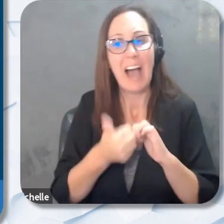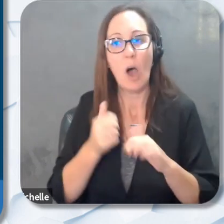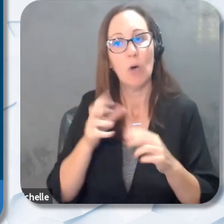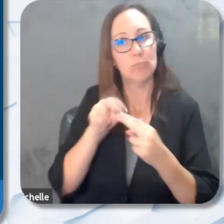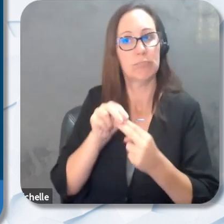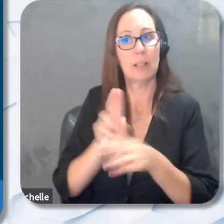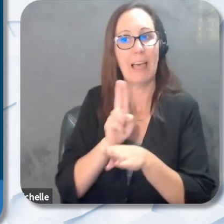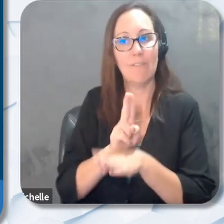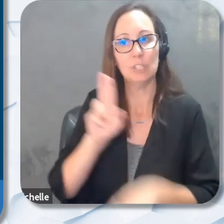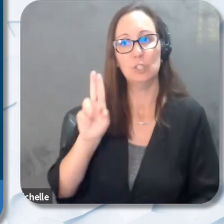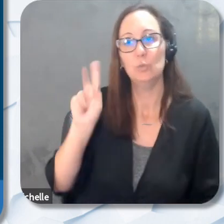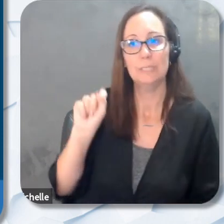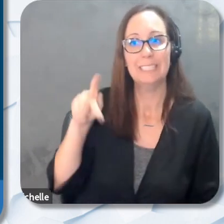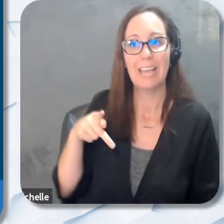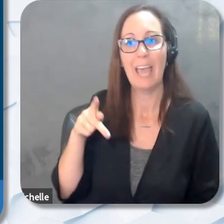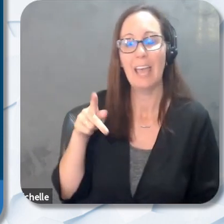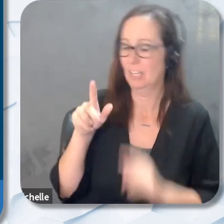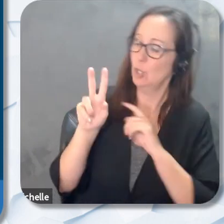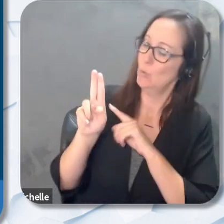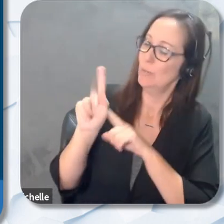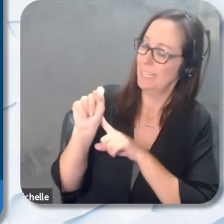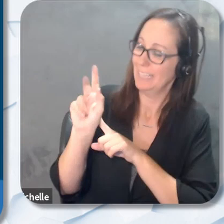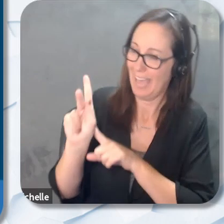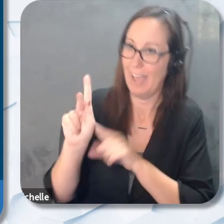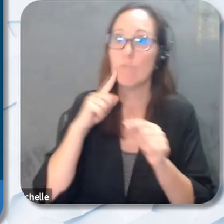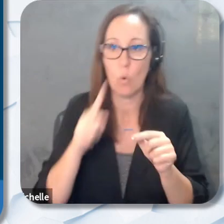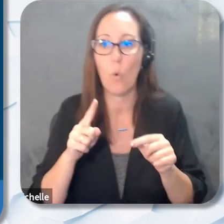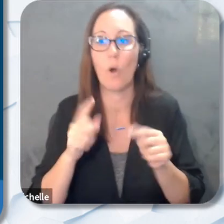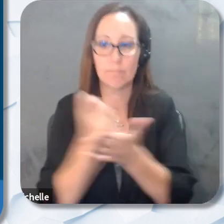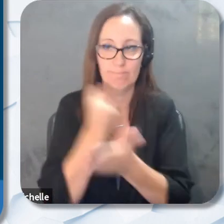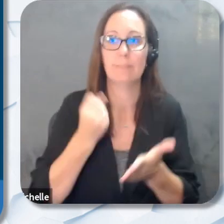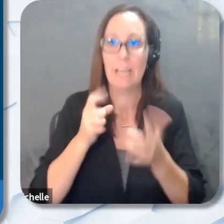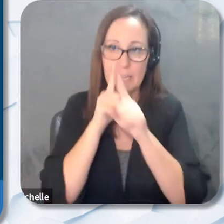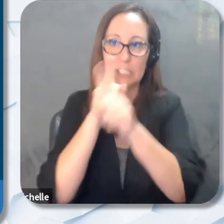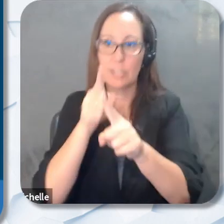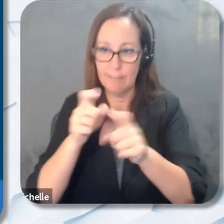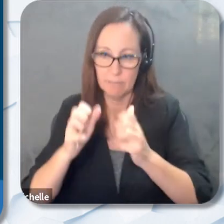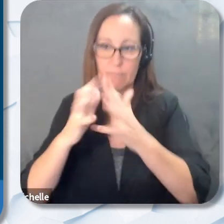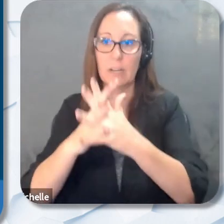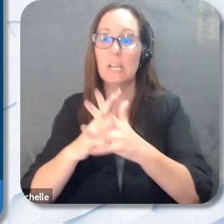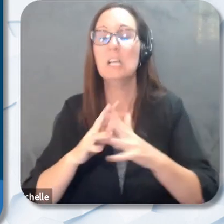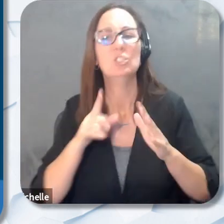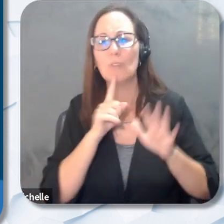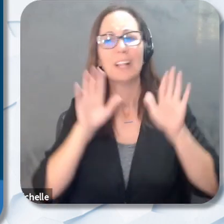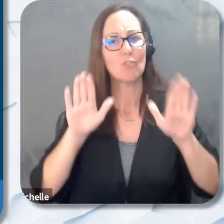this piece really initiative. This is a good place to start is to simply get a PowerPoint